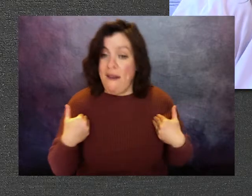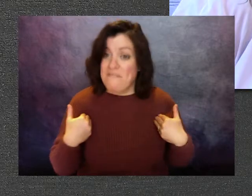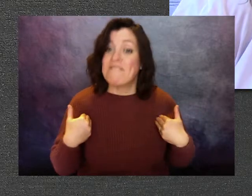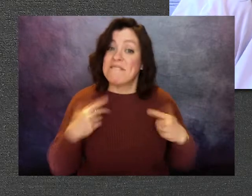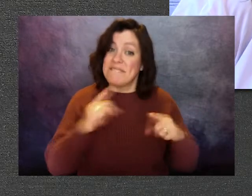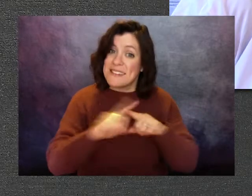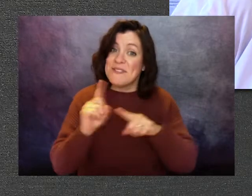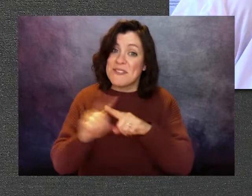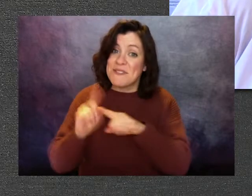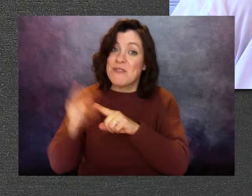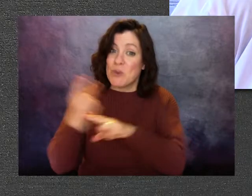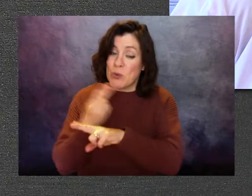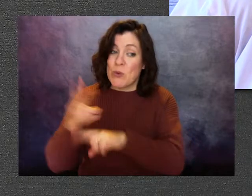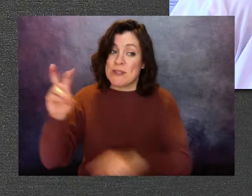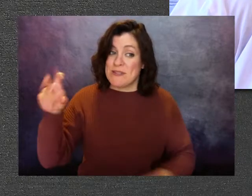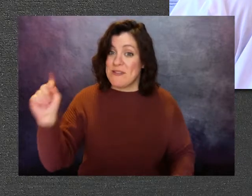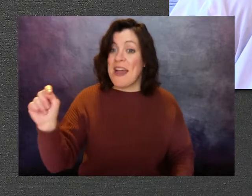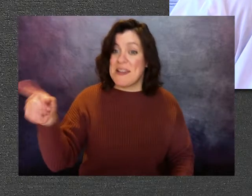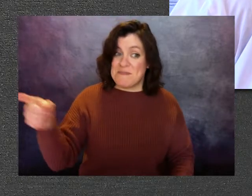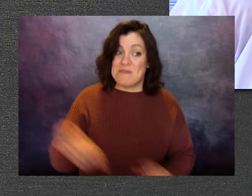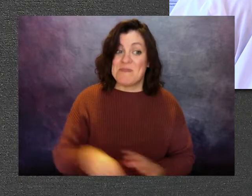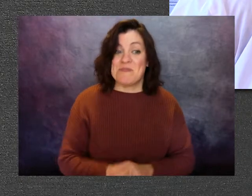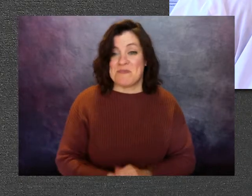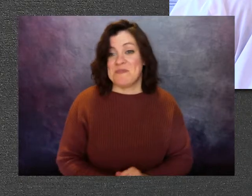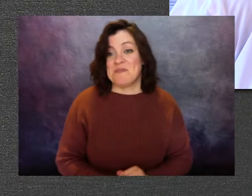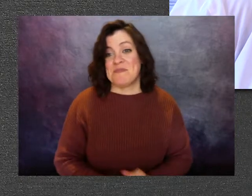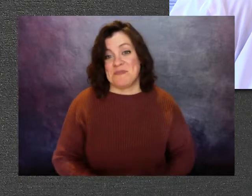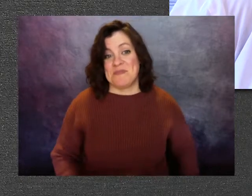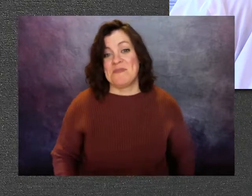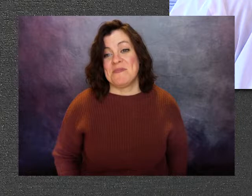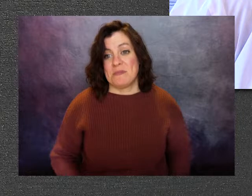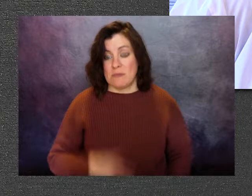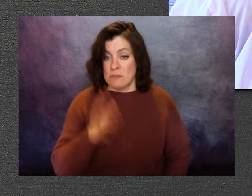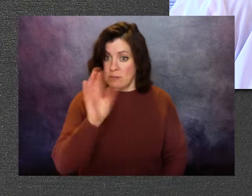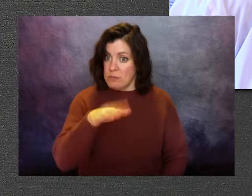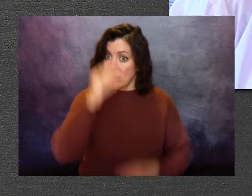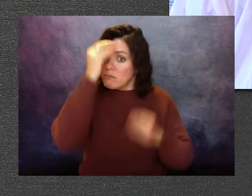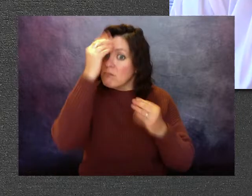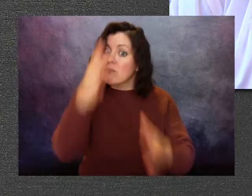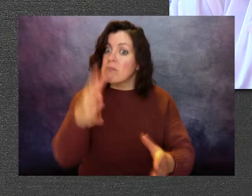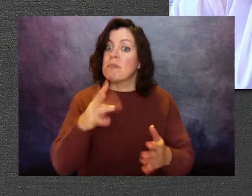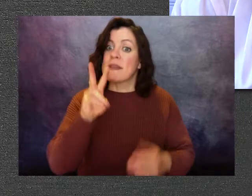A veterinarian is a special kinda doctor, that takes care of animals,